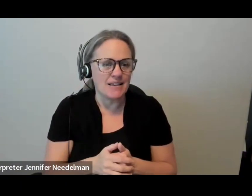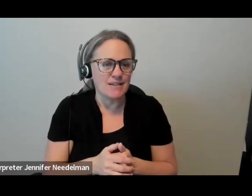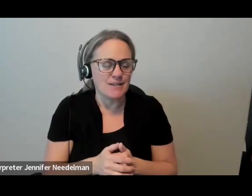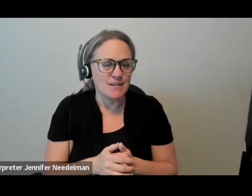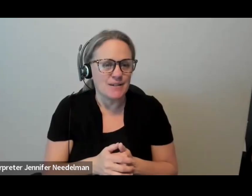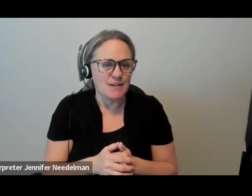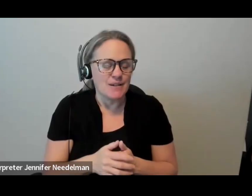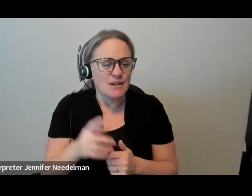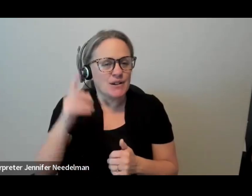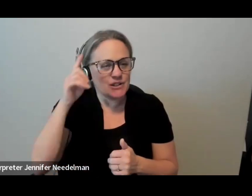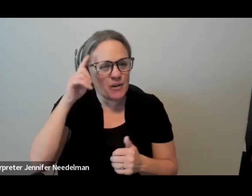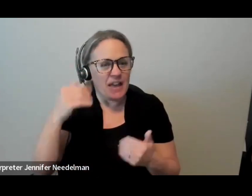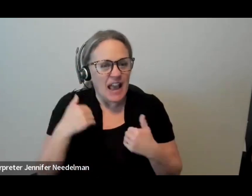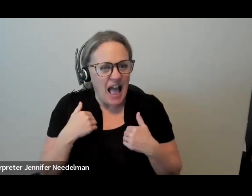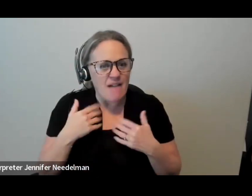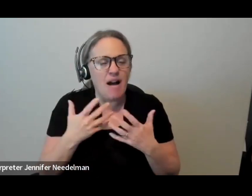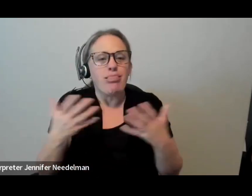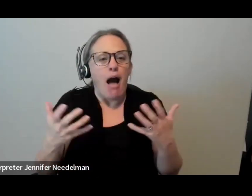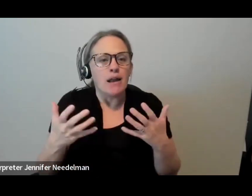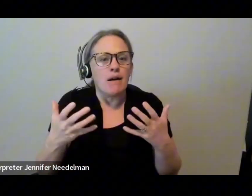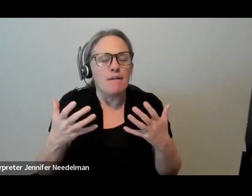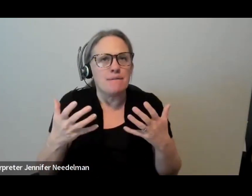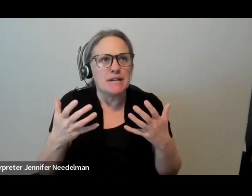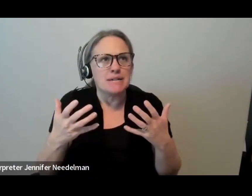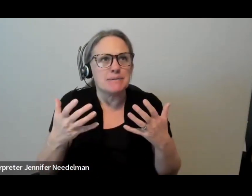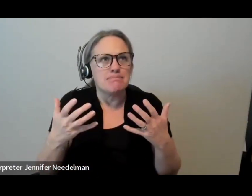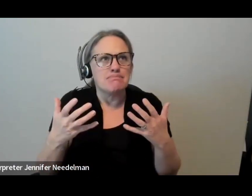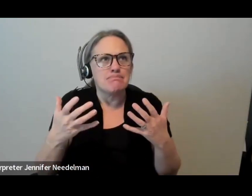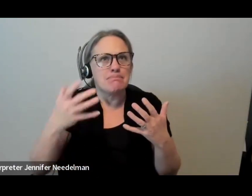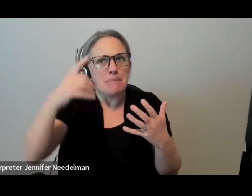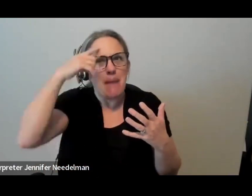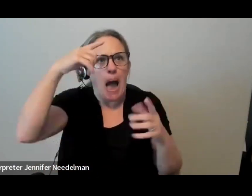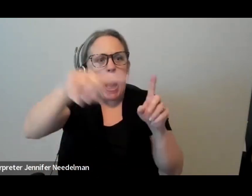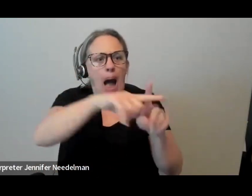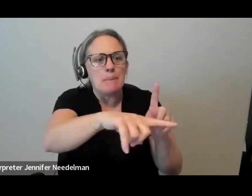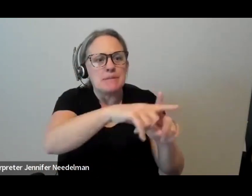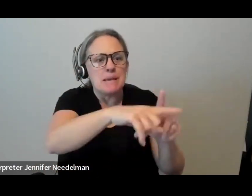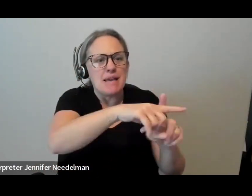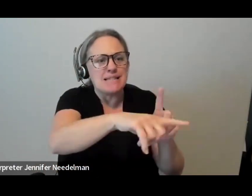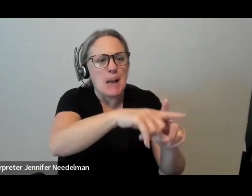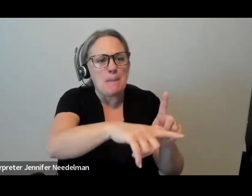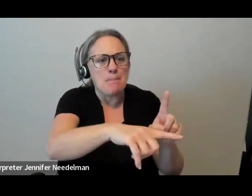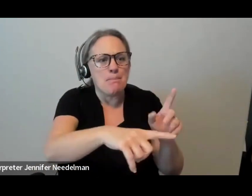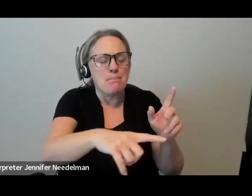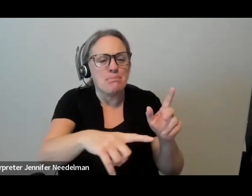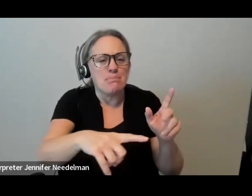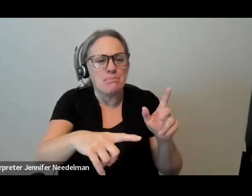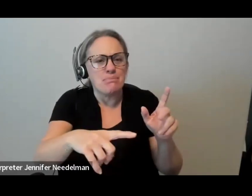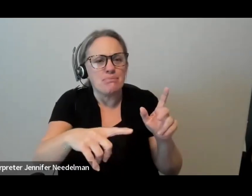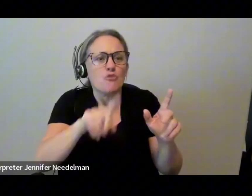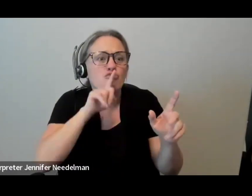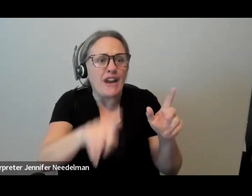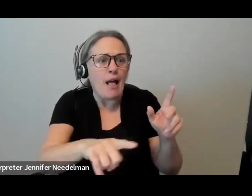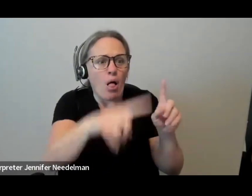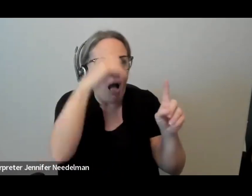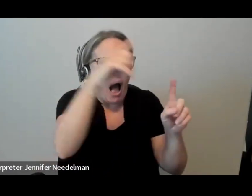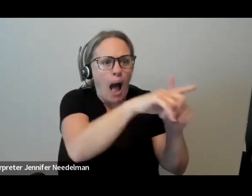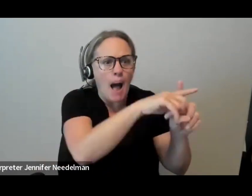a lot of tragic optimism. Not, you know, toxic positivity, but that tragic optimism to be like,